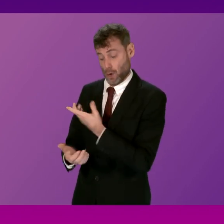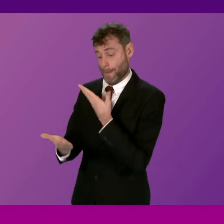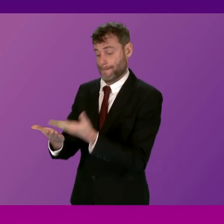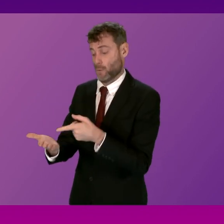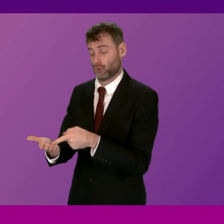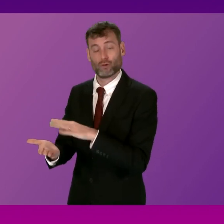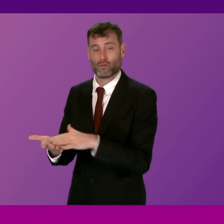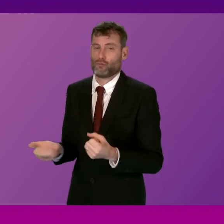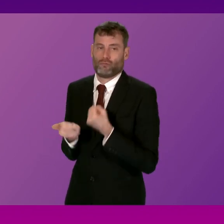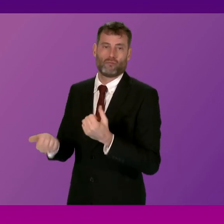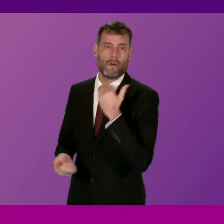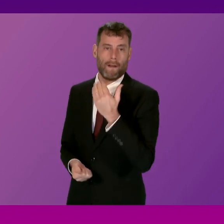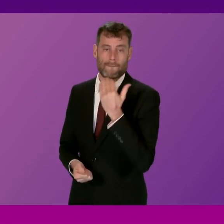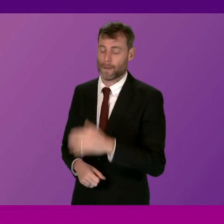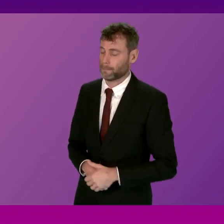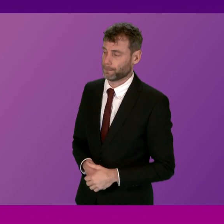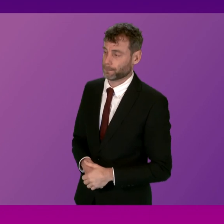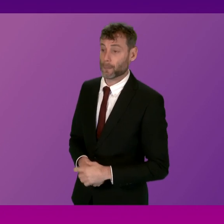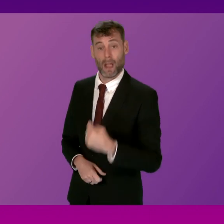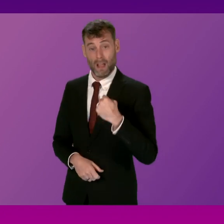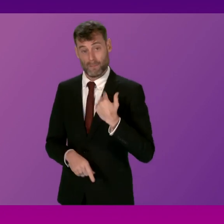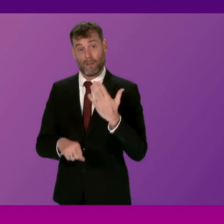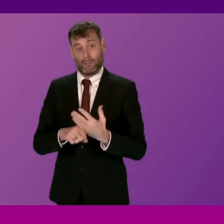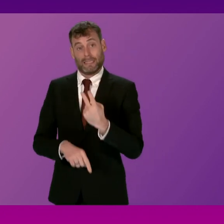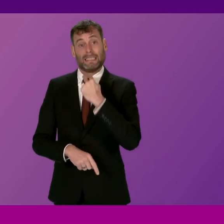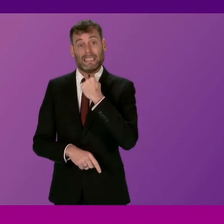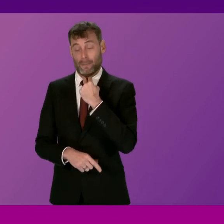That backdrop is also why I make no apology for being disappointed that the Feeley report